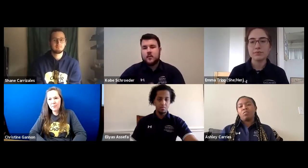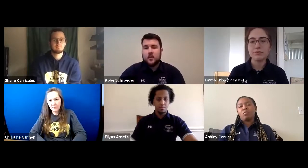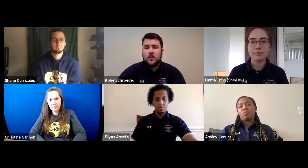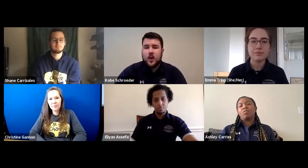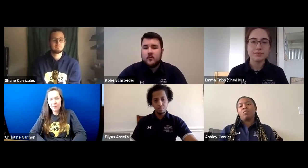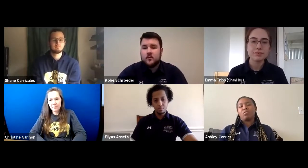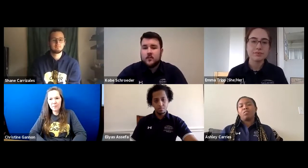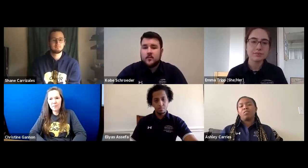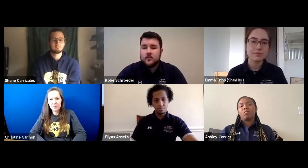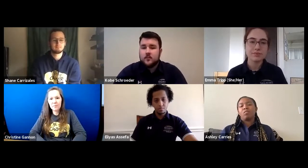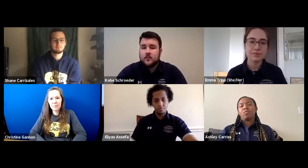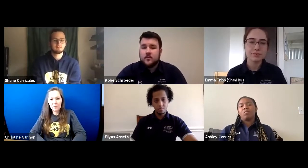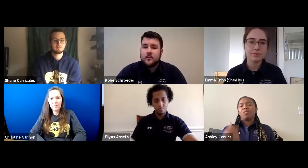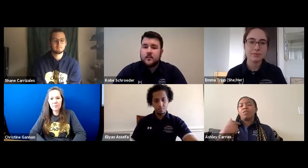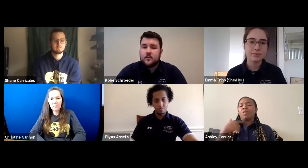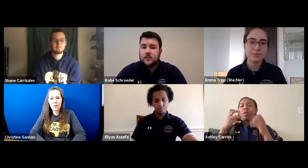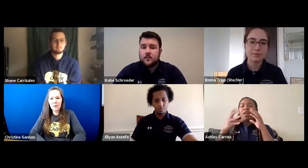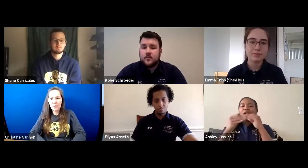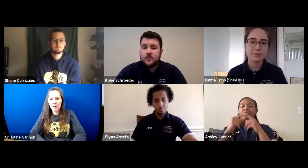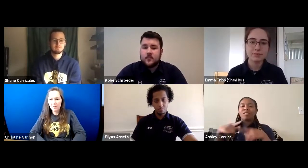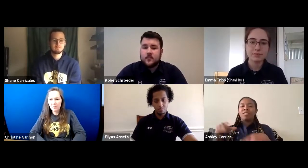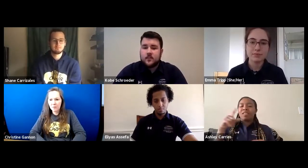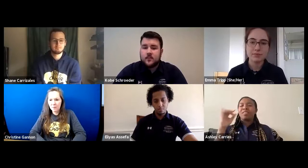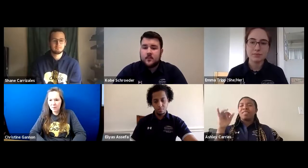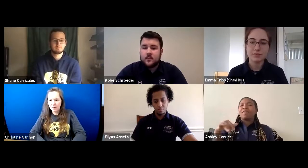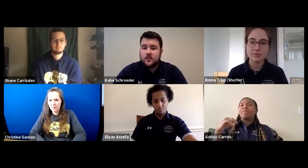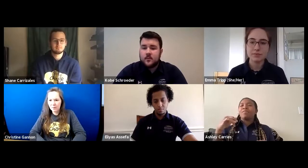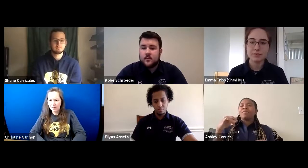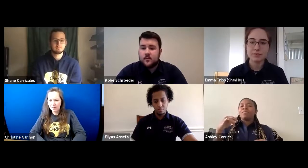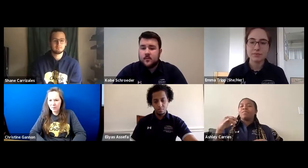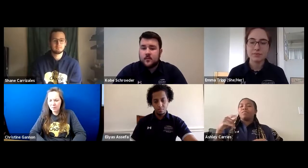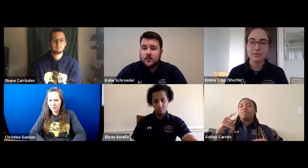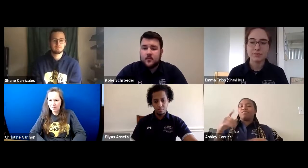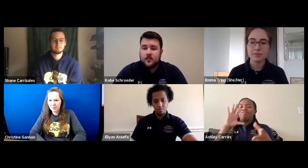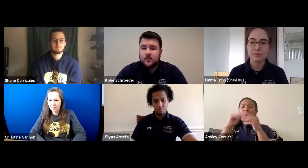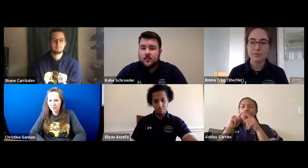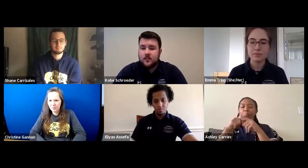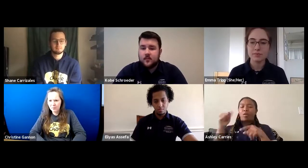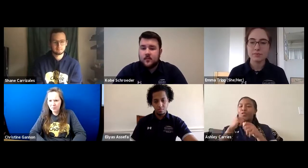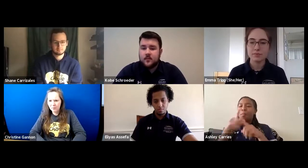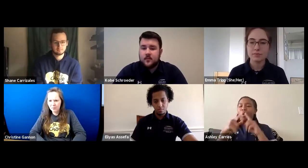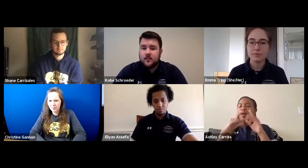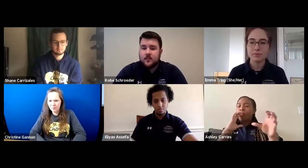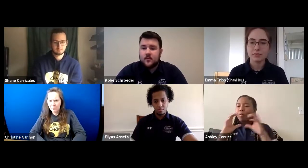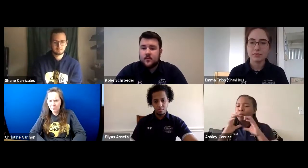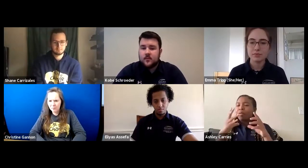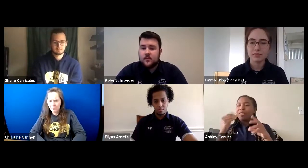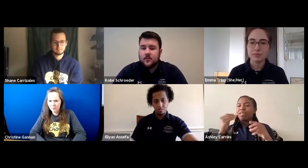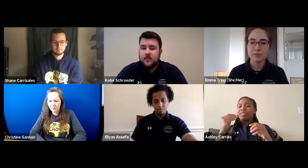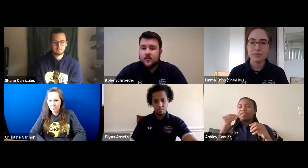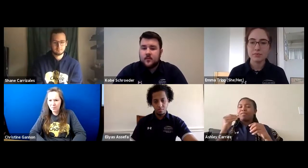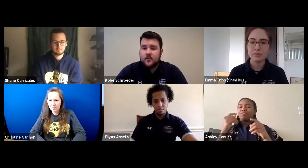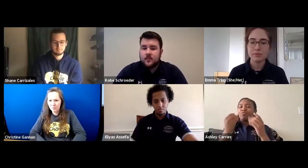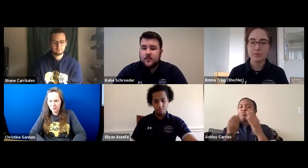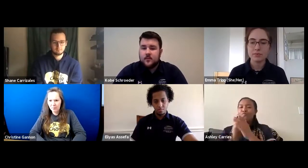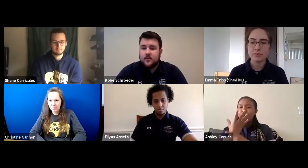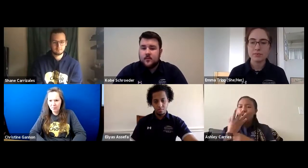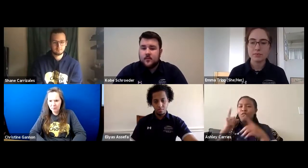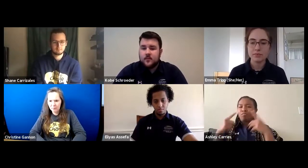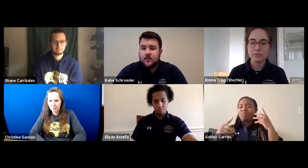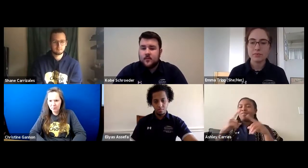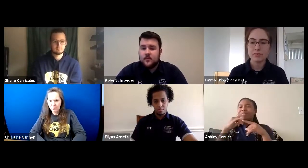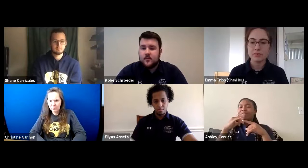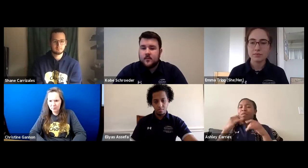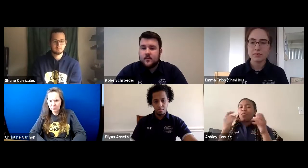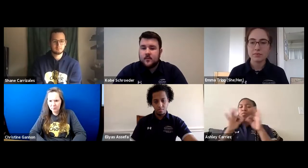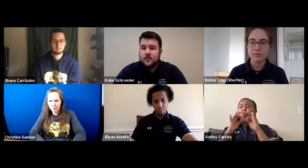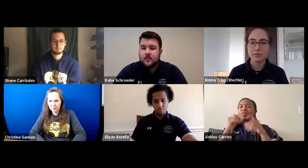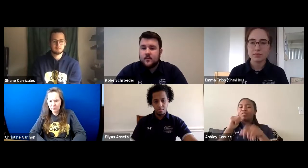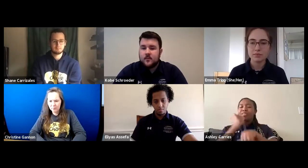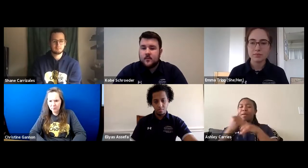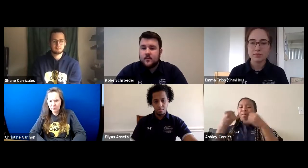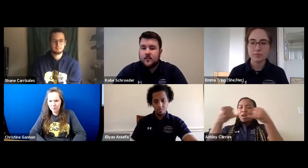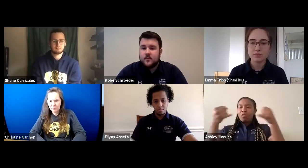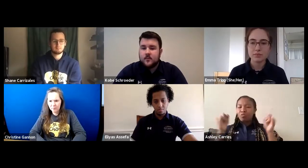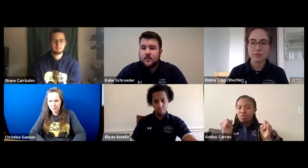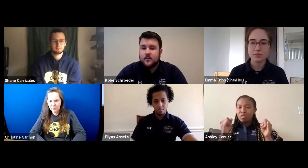>I want to add that it’s not just about communicating and growing, but it’s also important to set boundaries and.